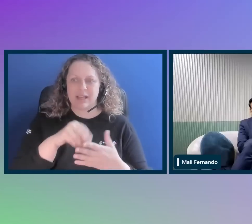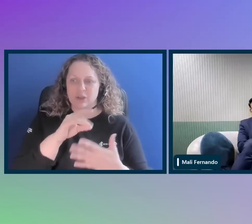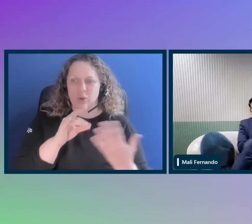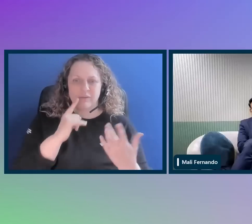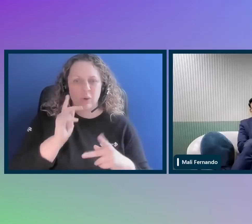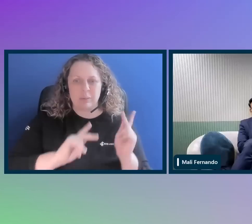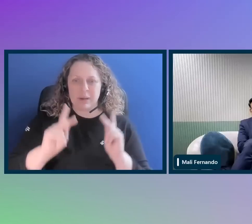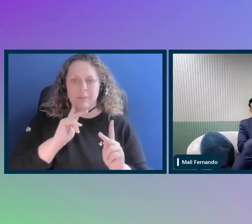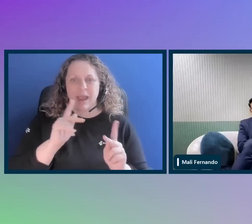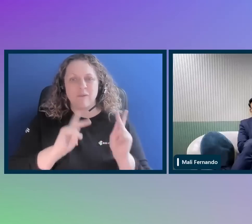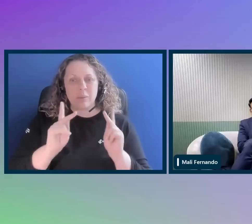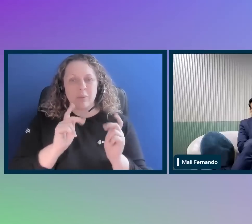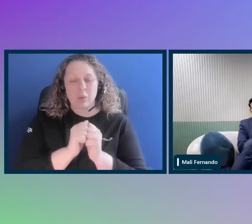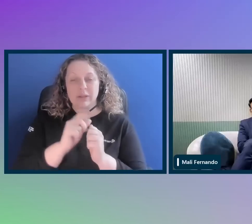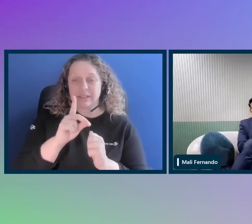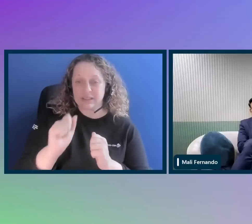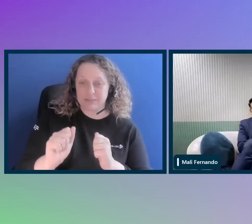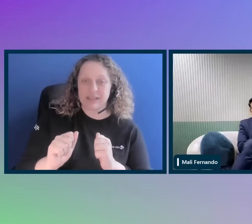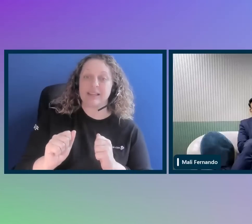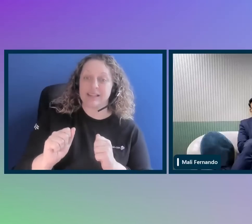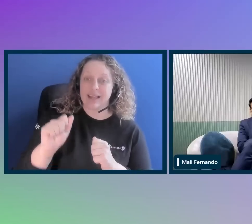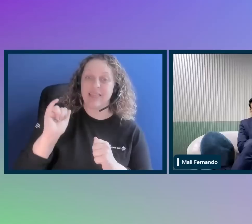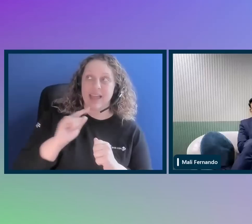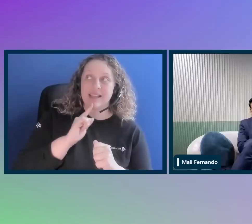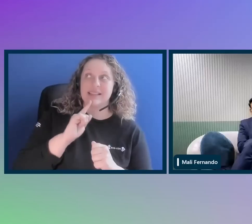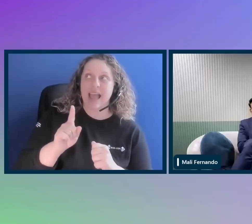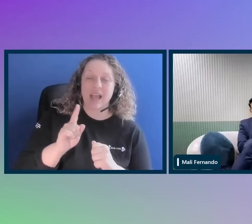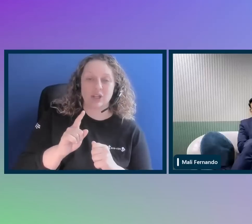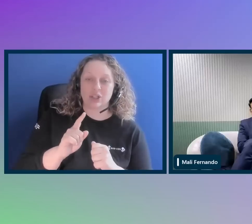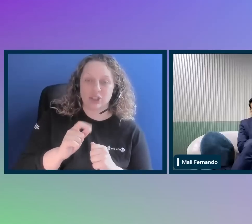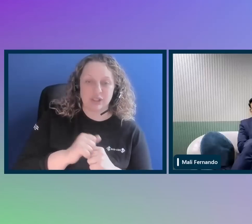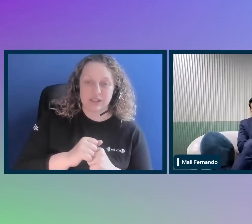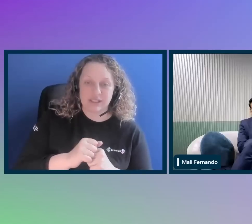and for people with disabilities, it is actually not a matter of just convenience,